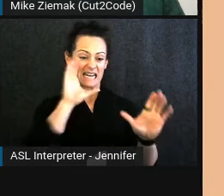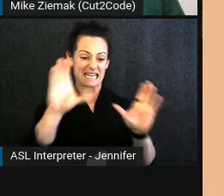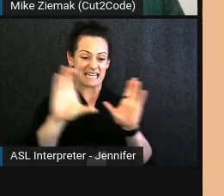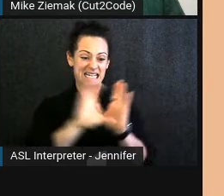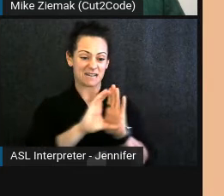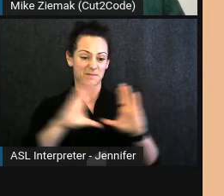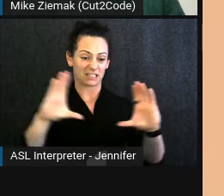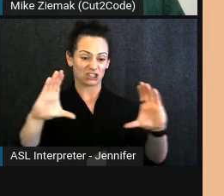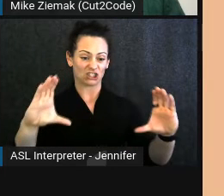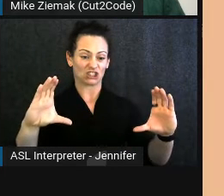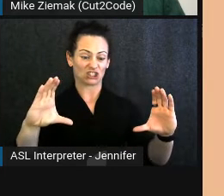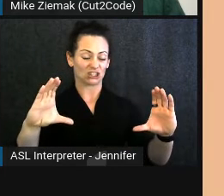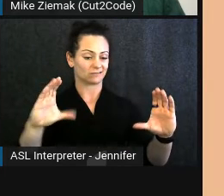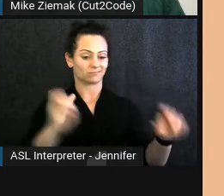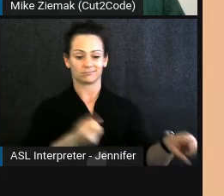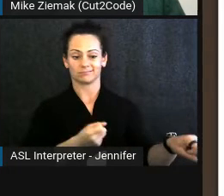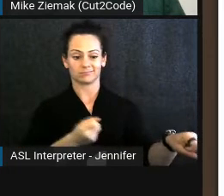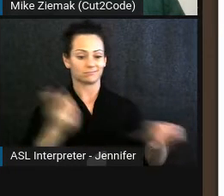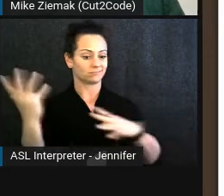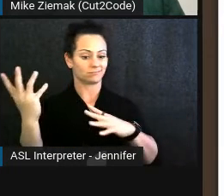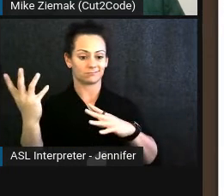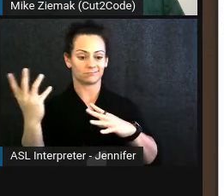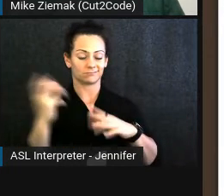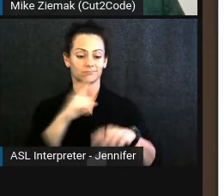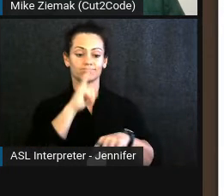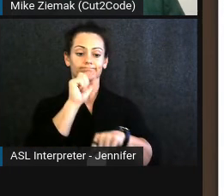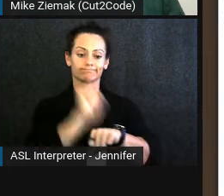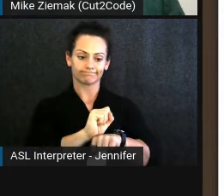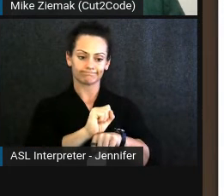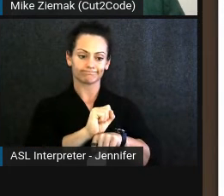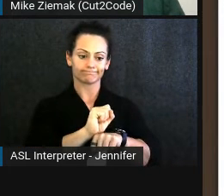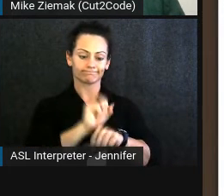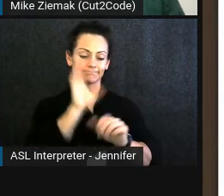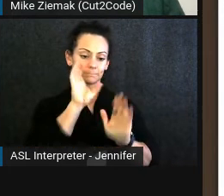with an actual image without any text.